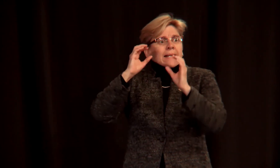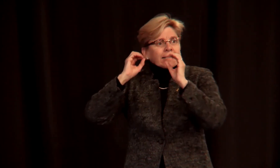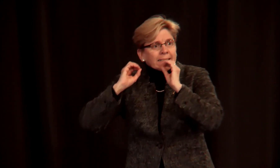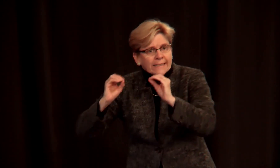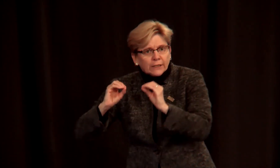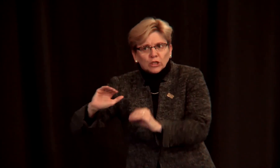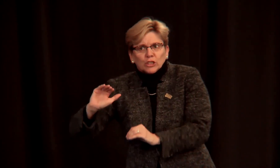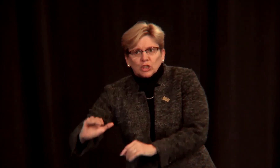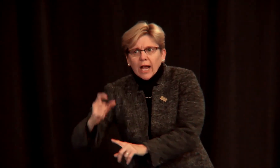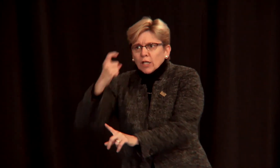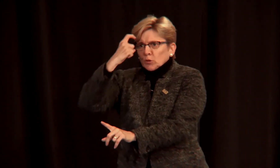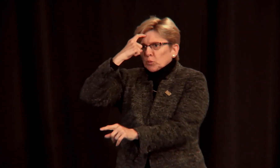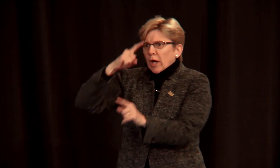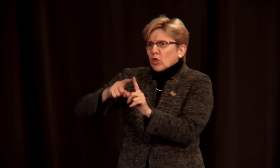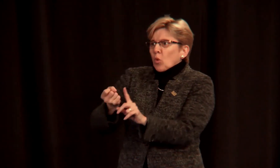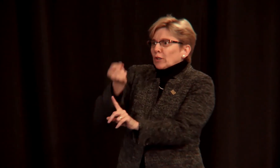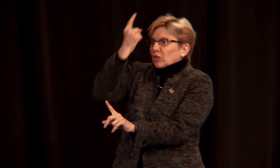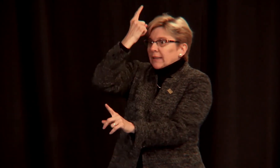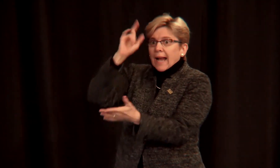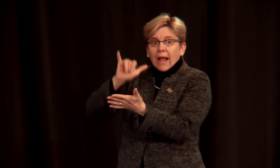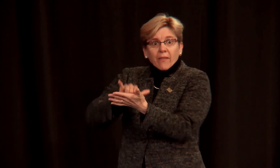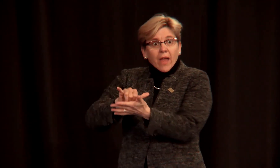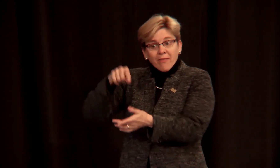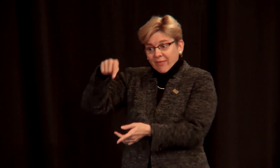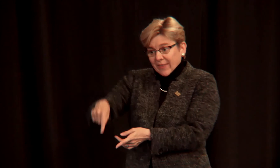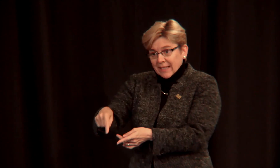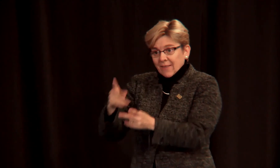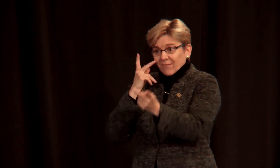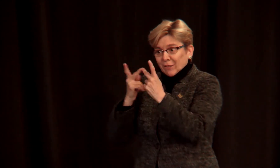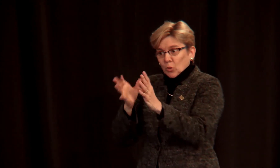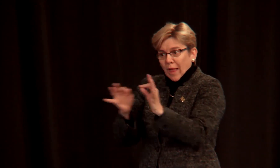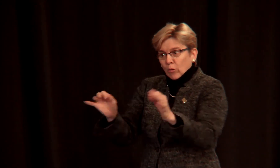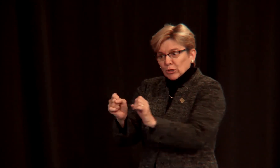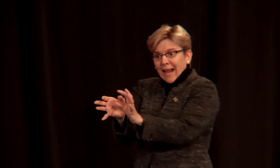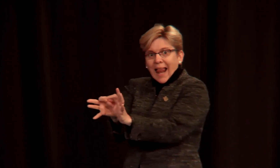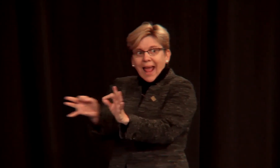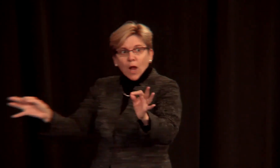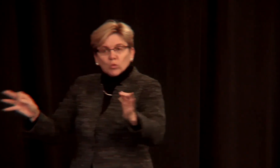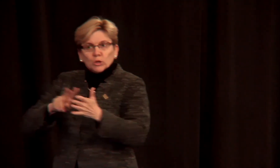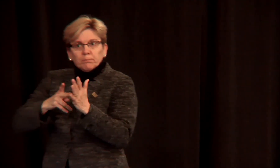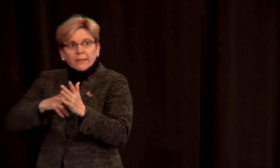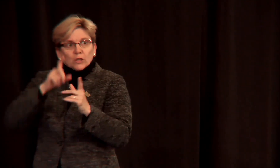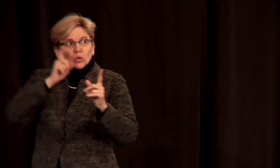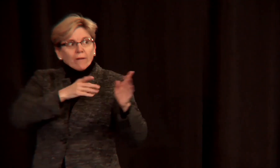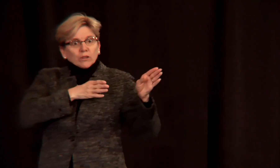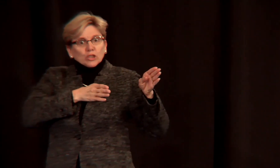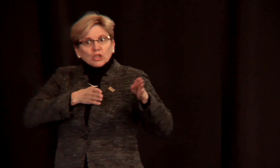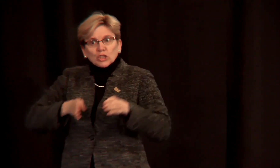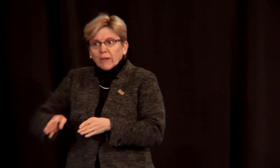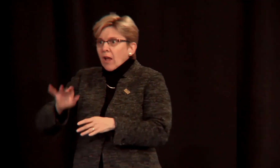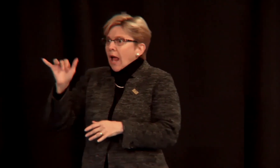Teaching a child's brain to understand this visual language, means a shift for